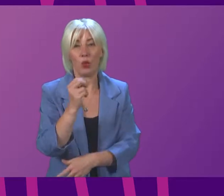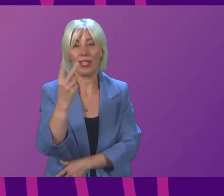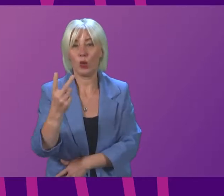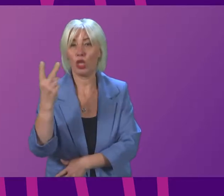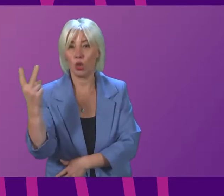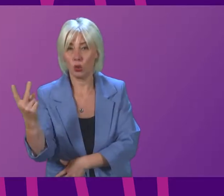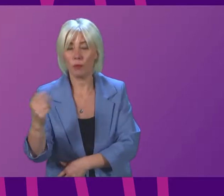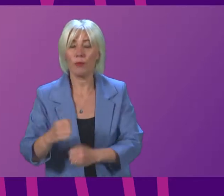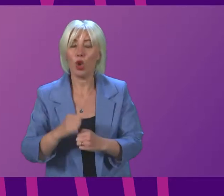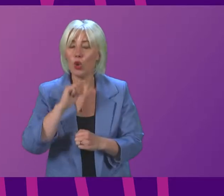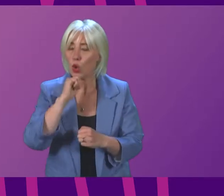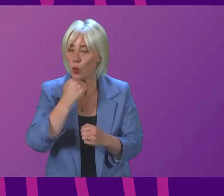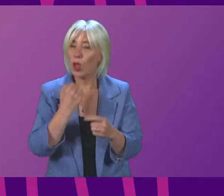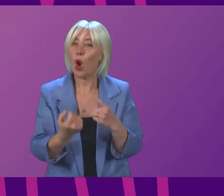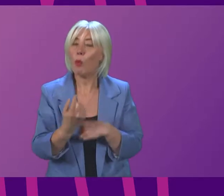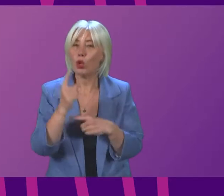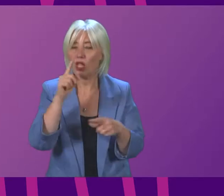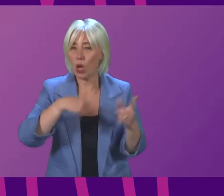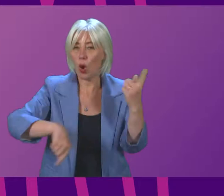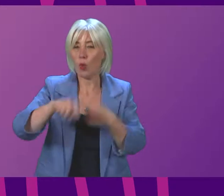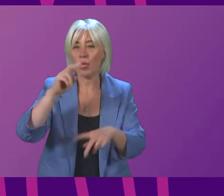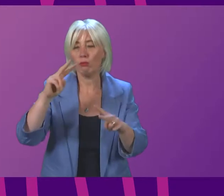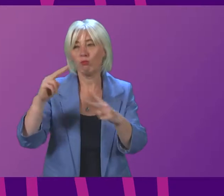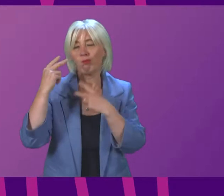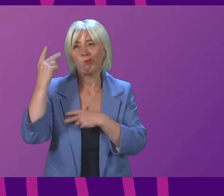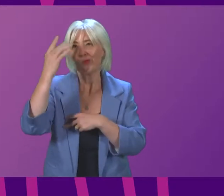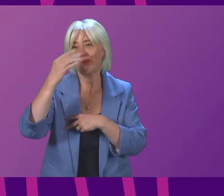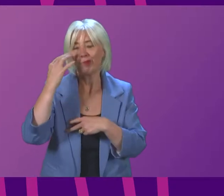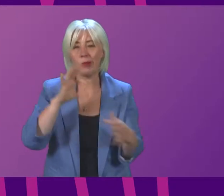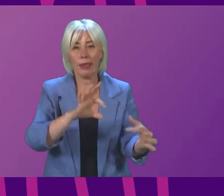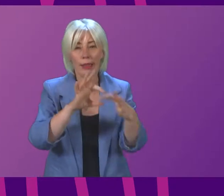there will be an opportunity to reflect on the experiences in relation to omicron.